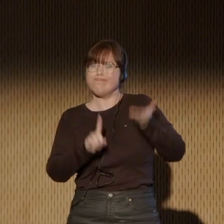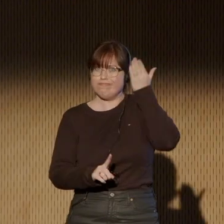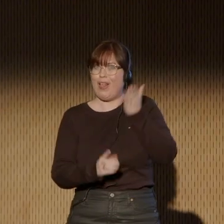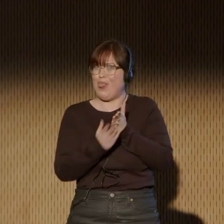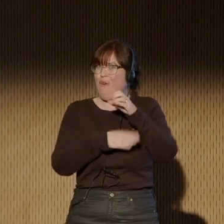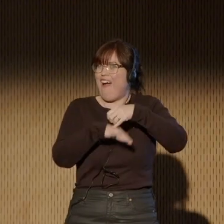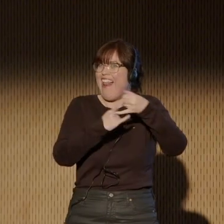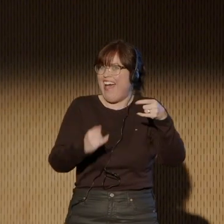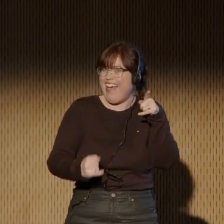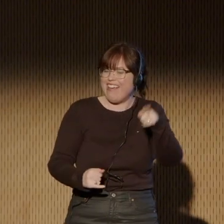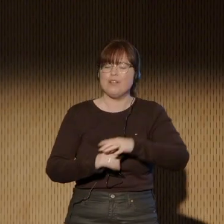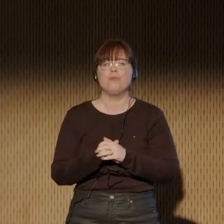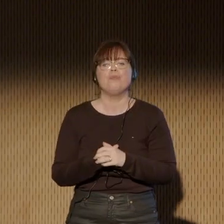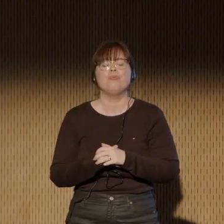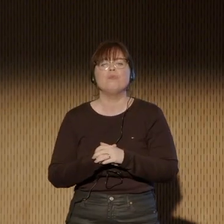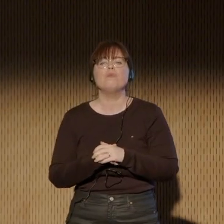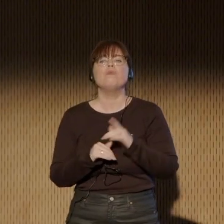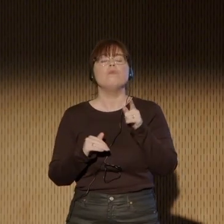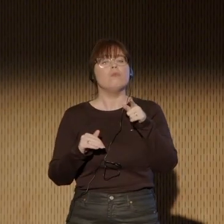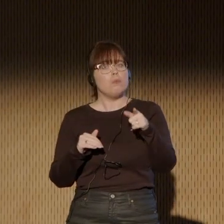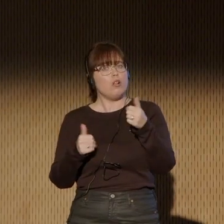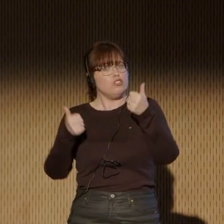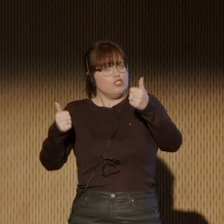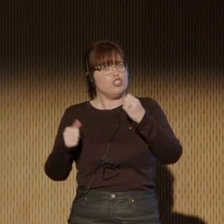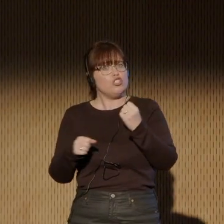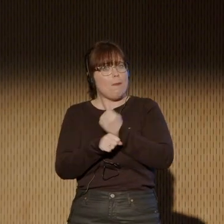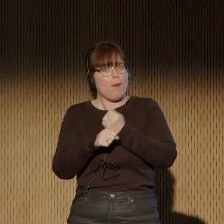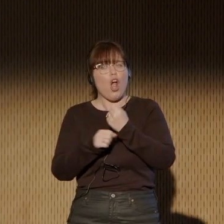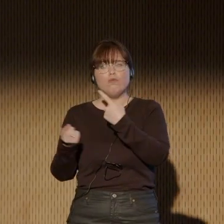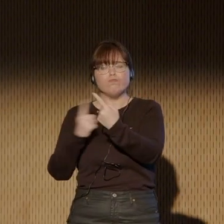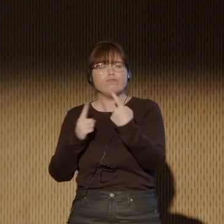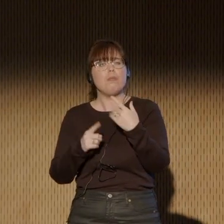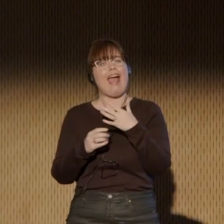we had a good response, a proportionate response I would say, from every year that we had rolled